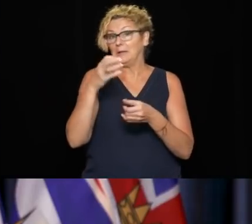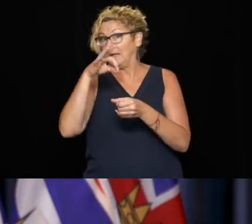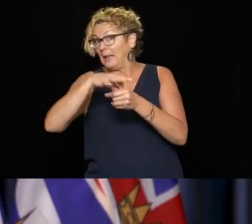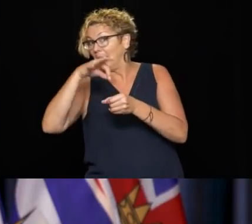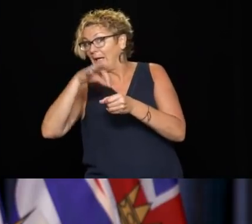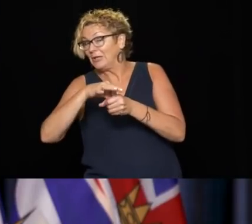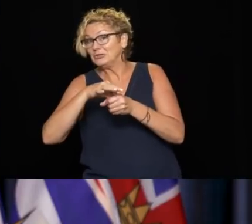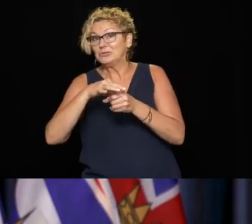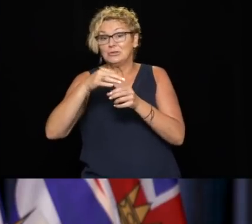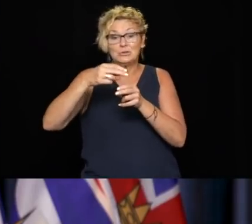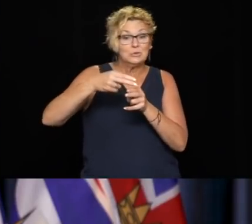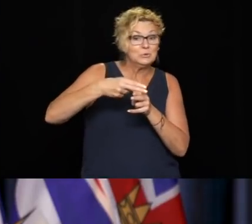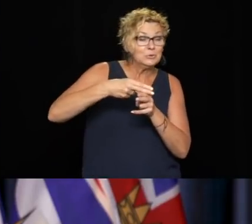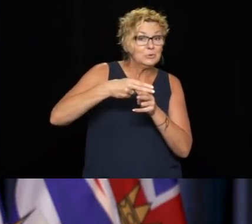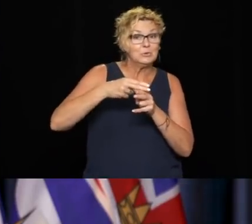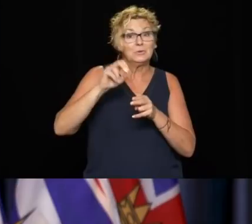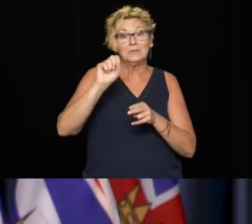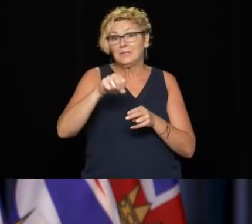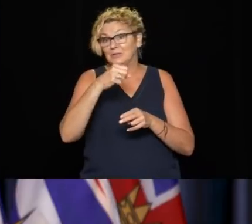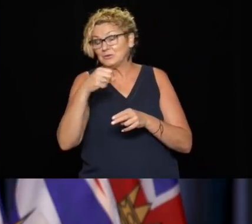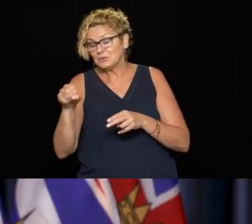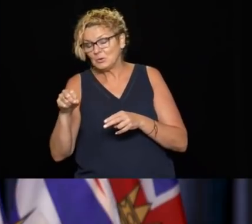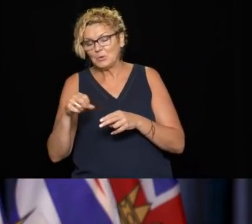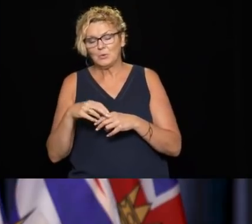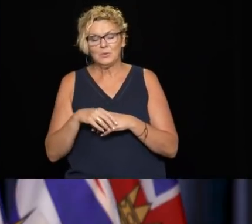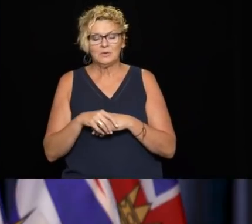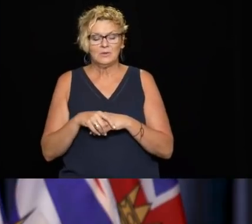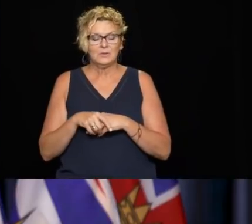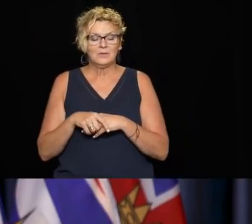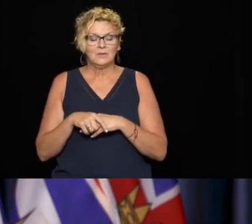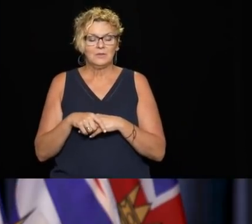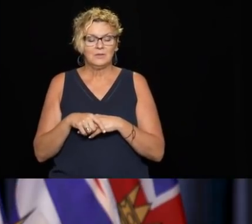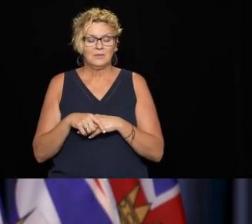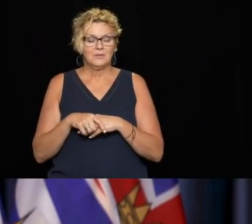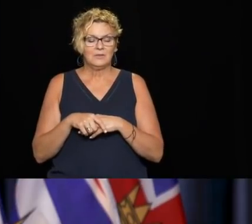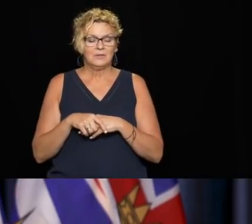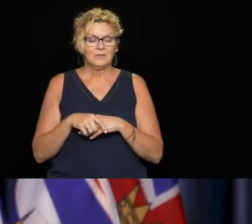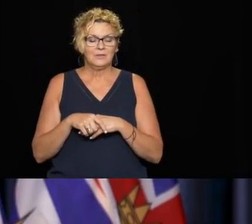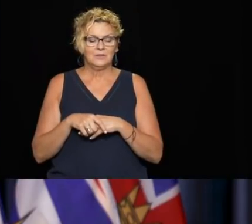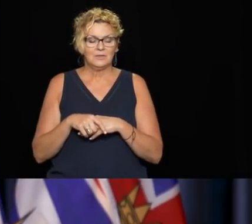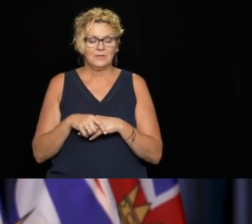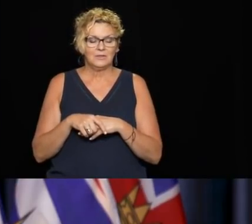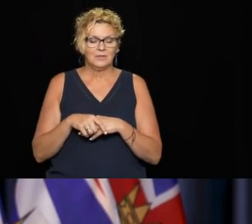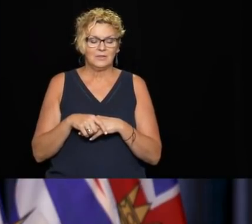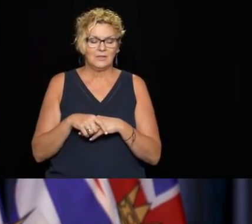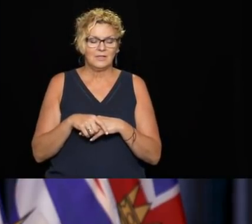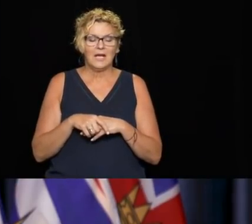Good afternoon, premier, I know you would be disappointed if you didn't get a question about an early election, in the agreement you